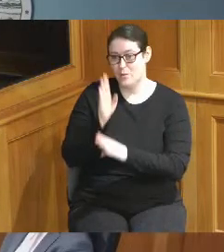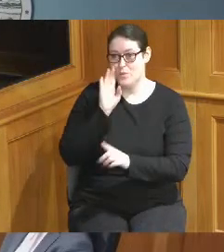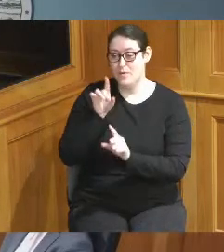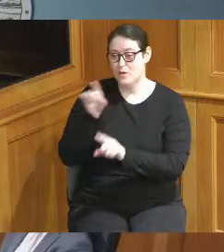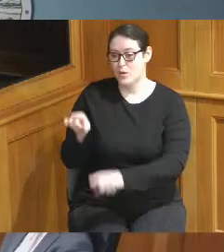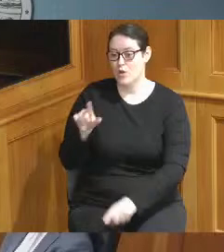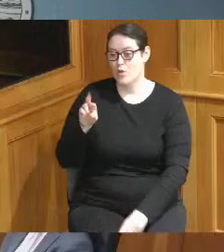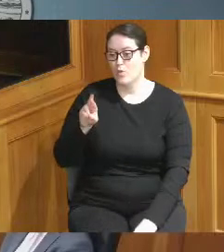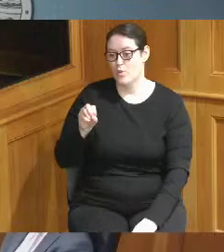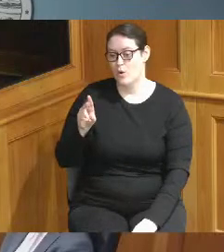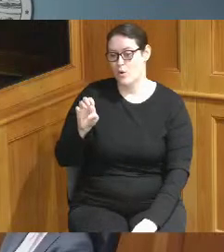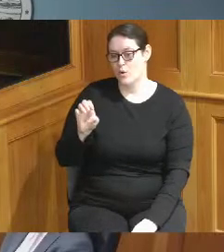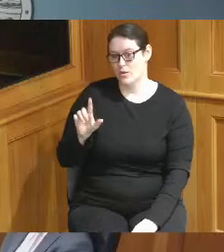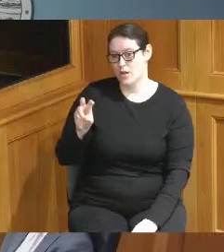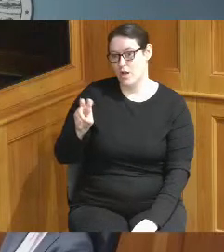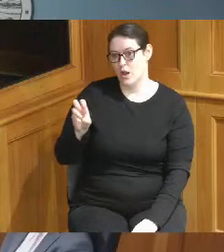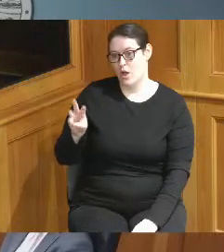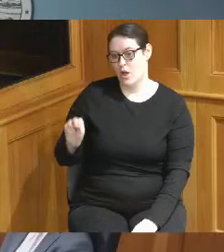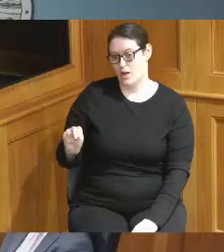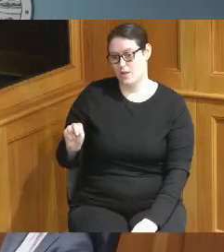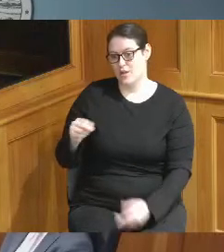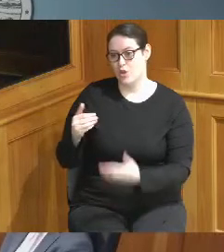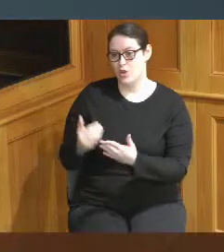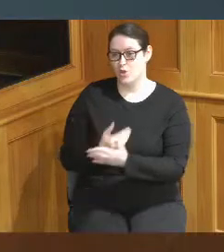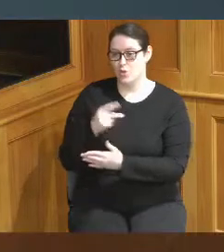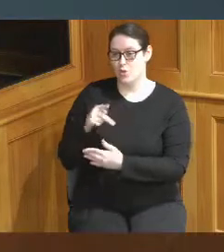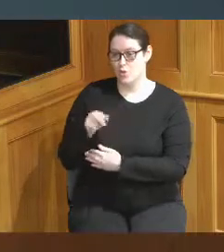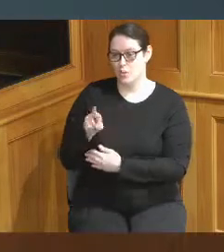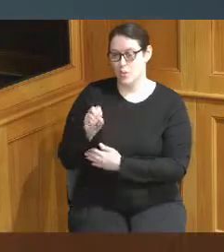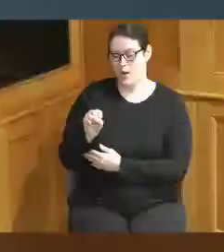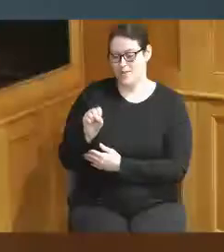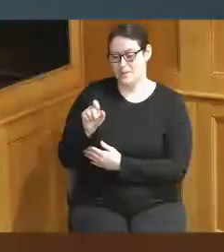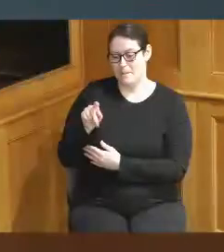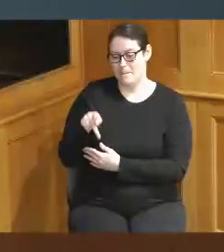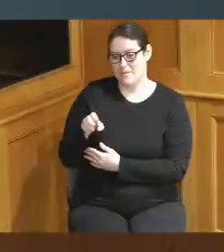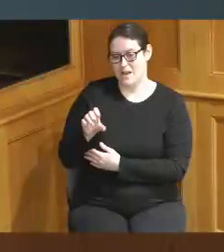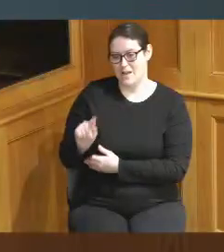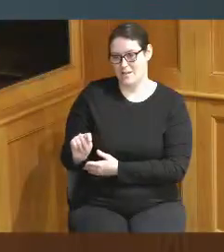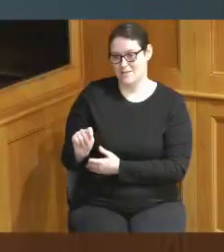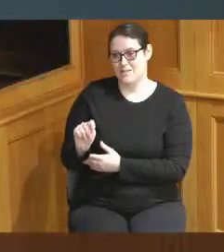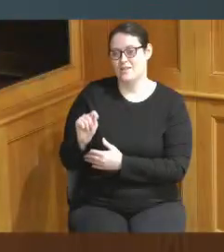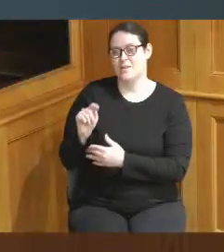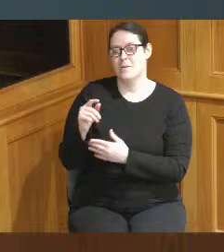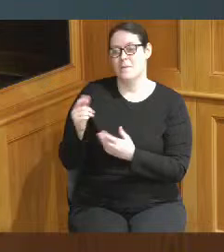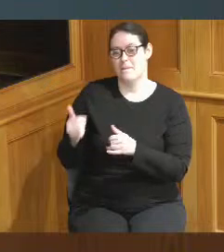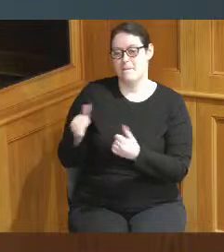the resolution tomorrow at the visitation I don't there will be no formal presentation I'm just